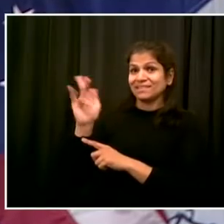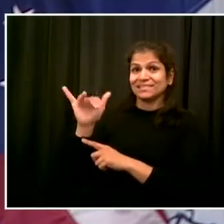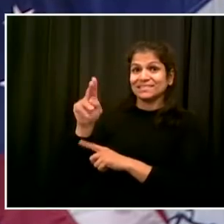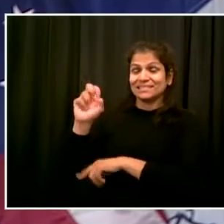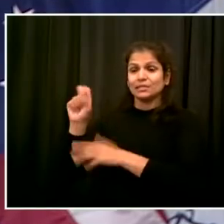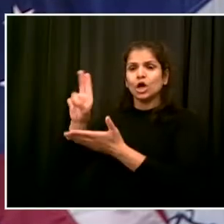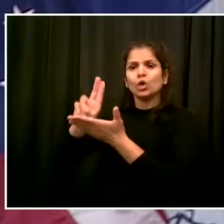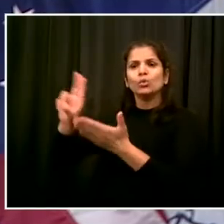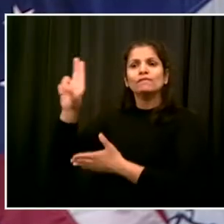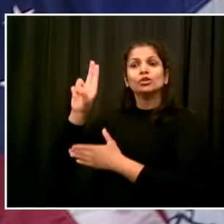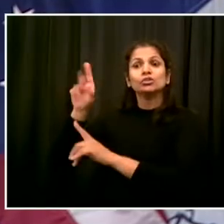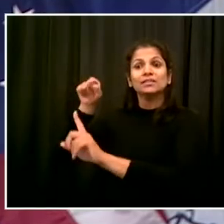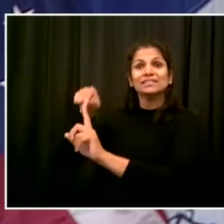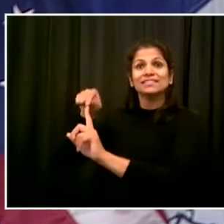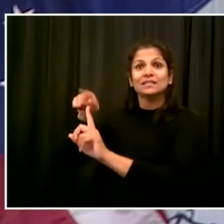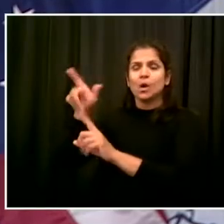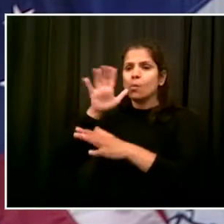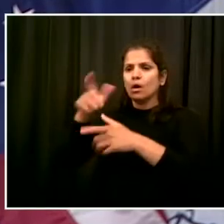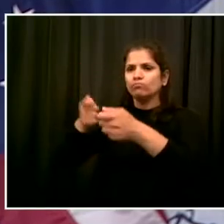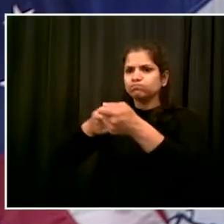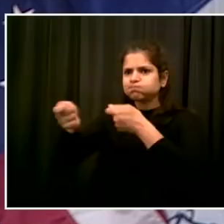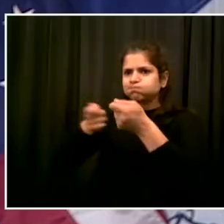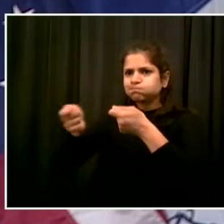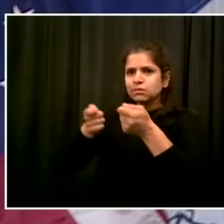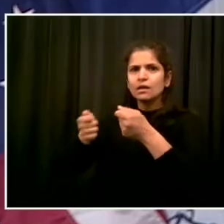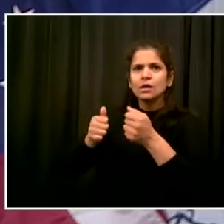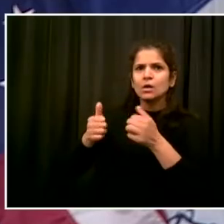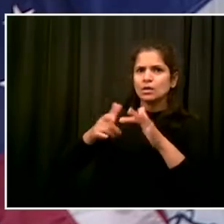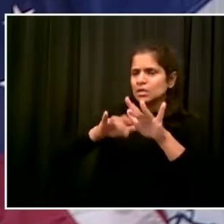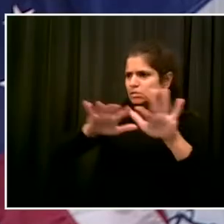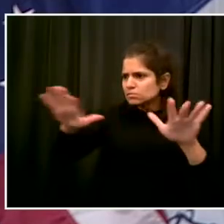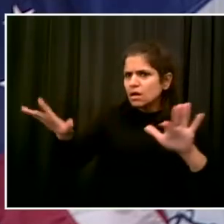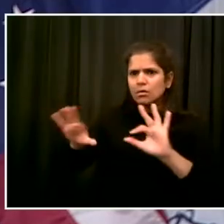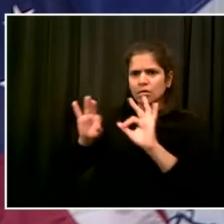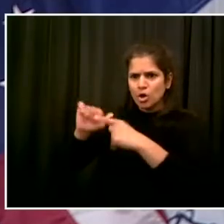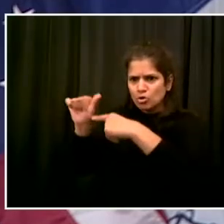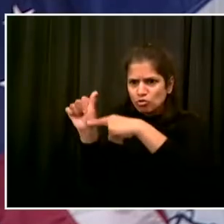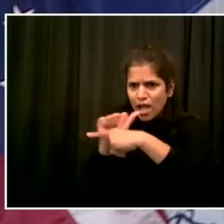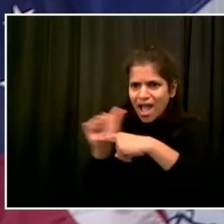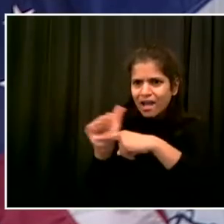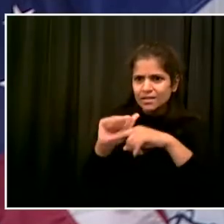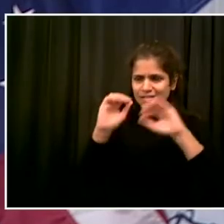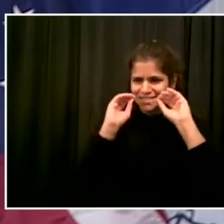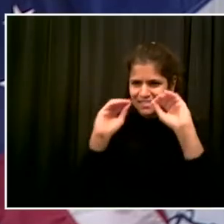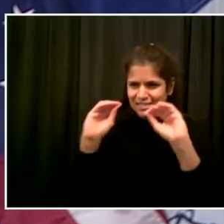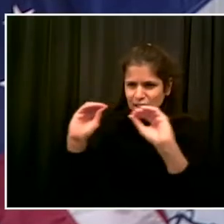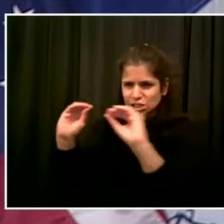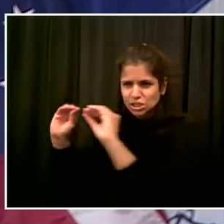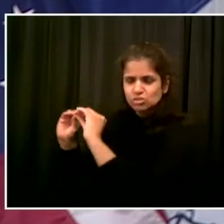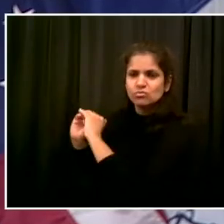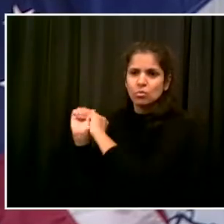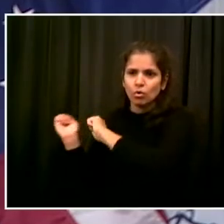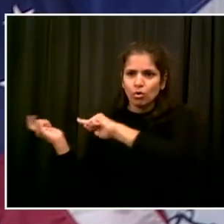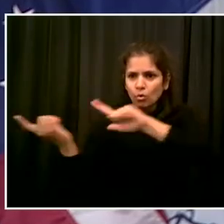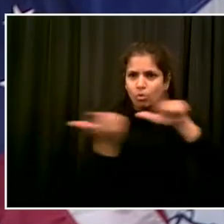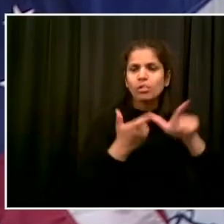WITH A GREAT SUPPORTIVE JOHNS HOPKINS UNIVERSITY GROUP